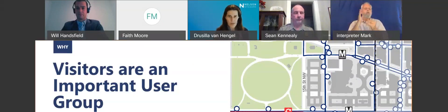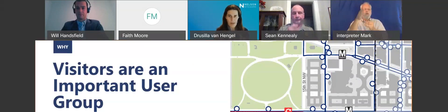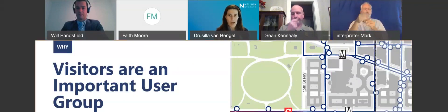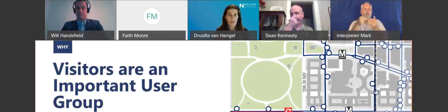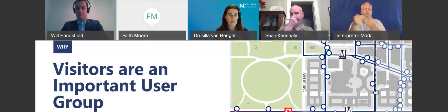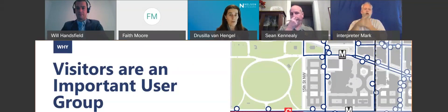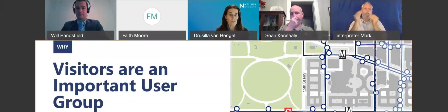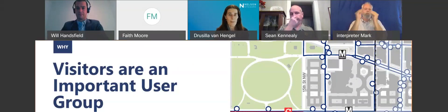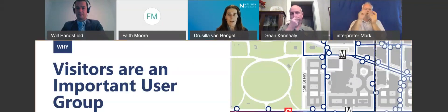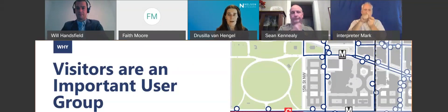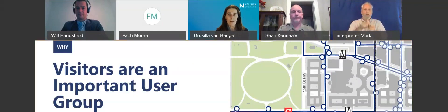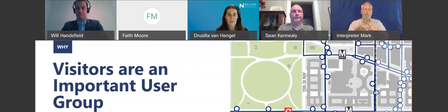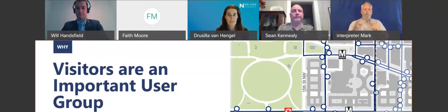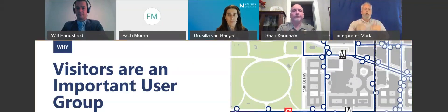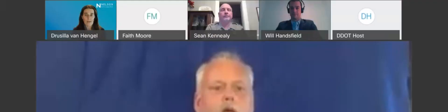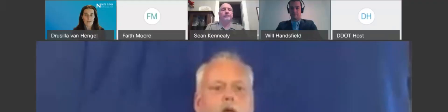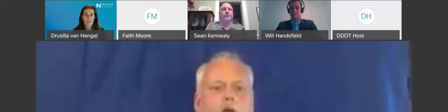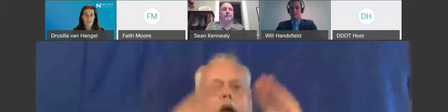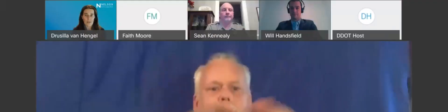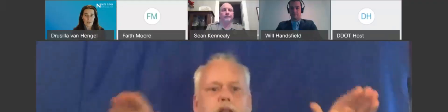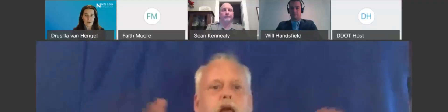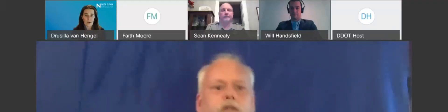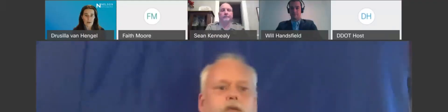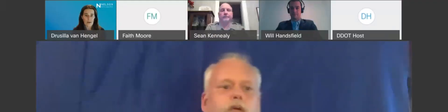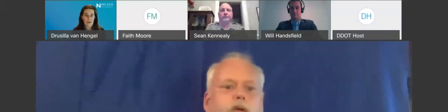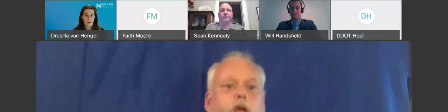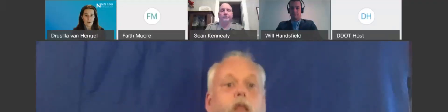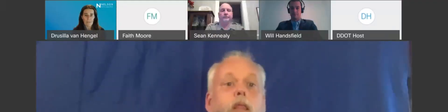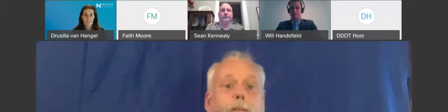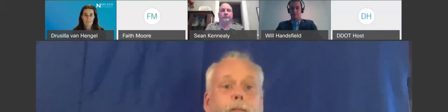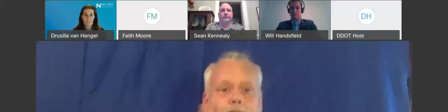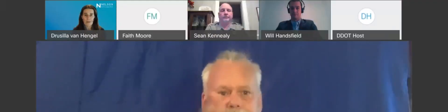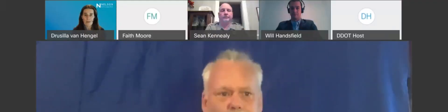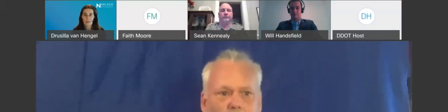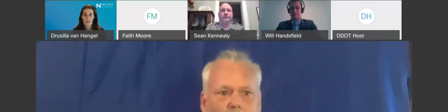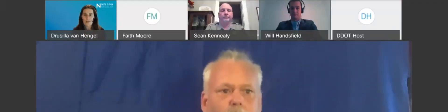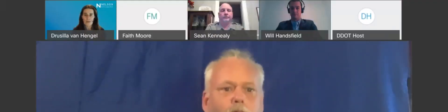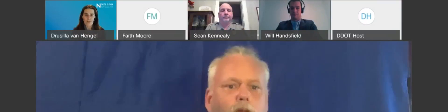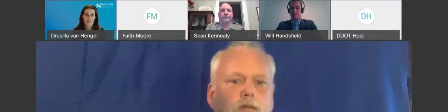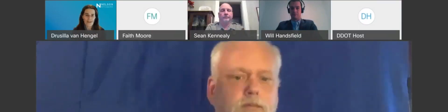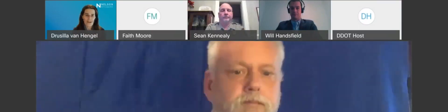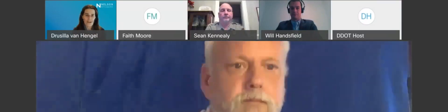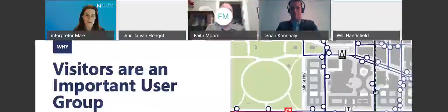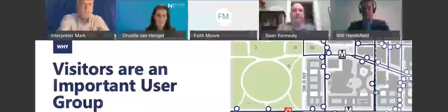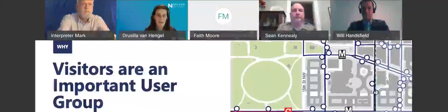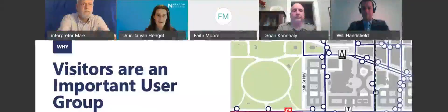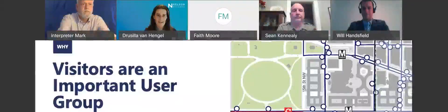But at a high level, the big bus and circulator. Big circulator.